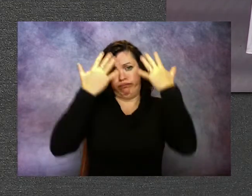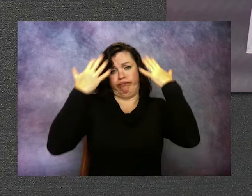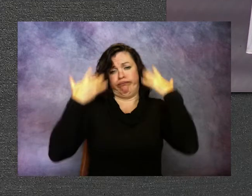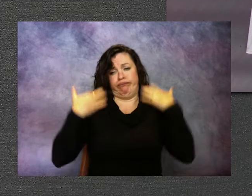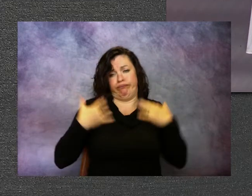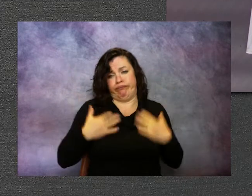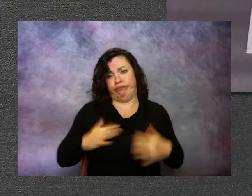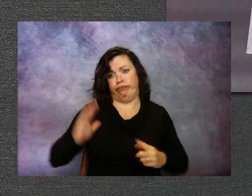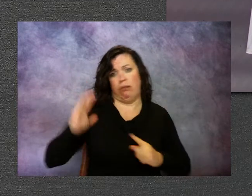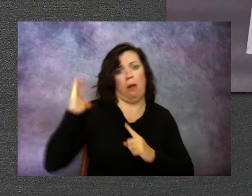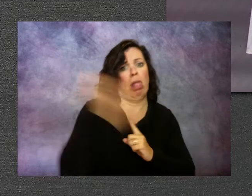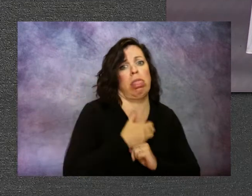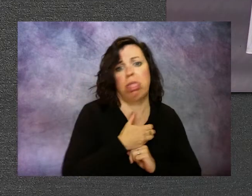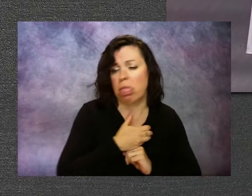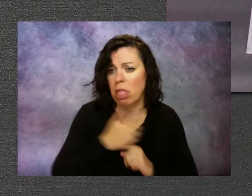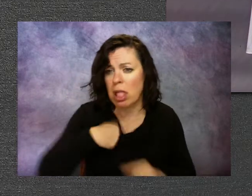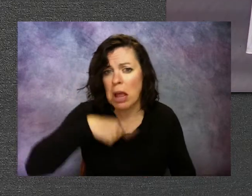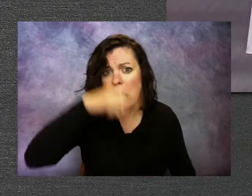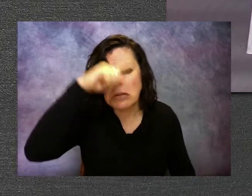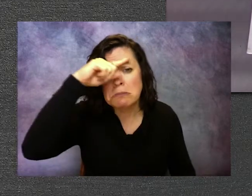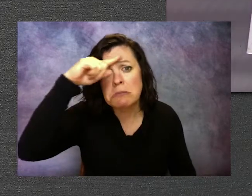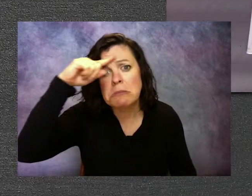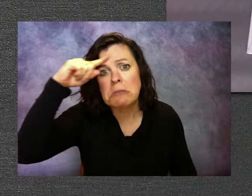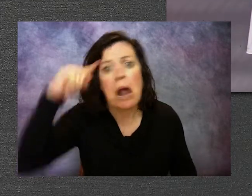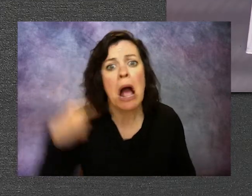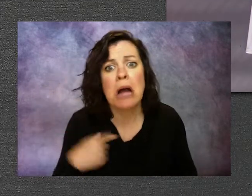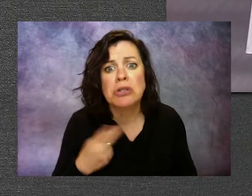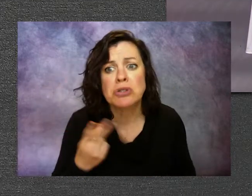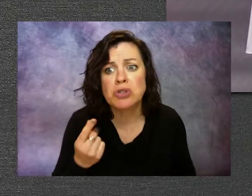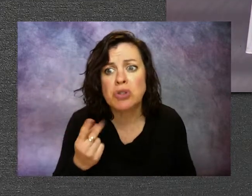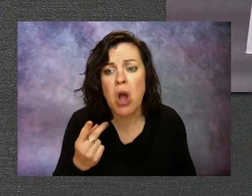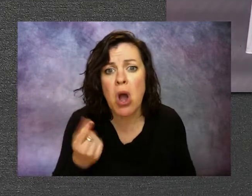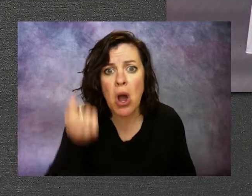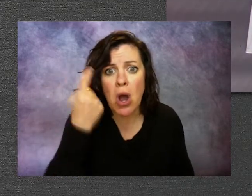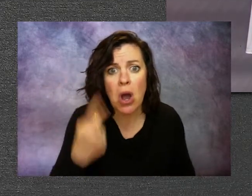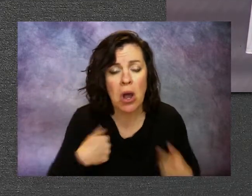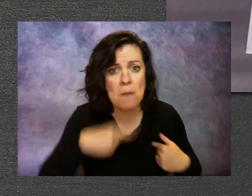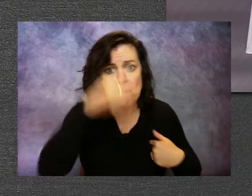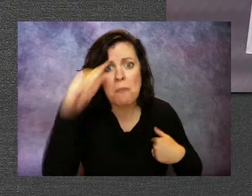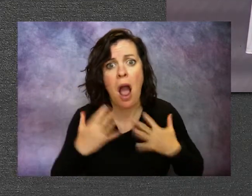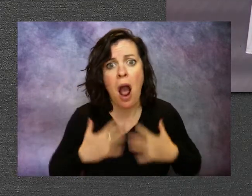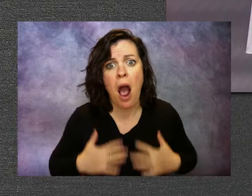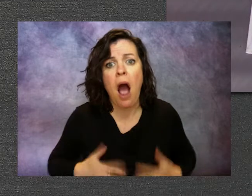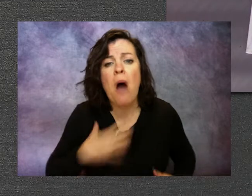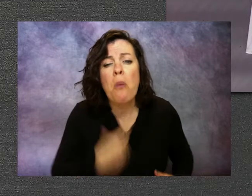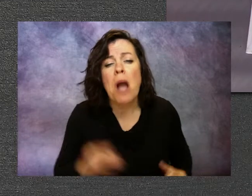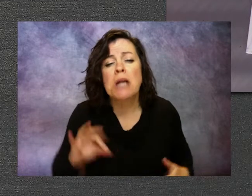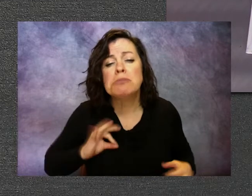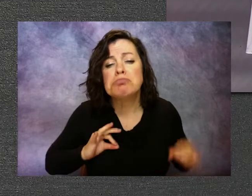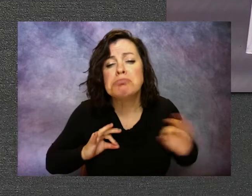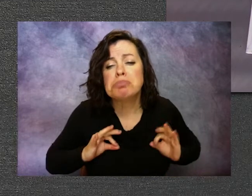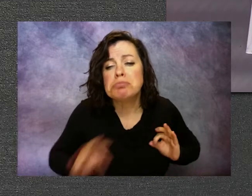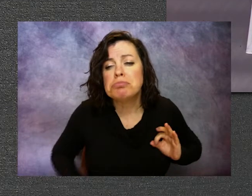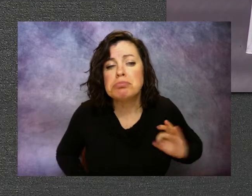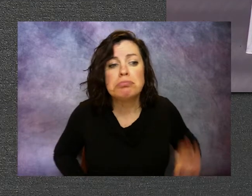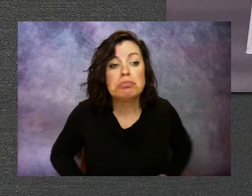to a black dog with white spots. Although there were many other things to do, Harry began to wonder if his family thought